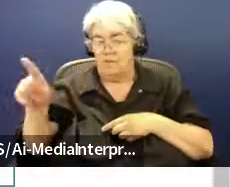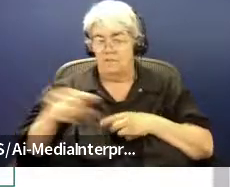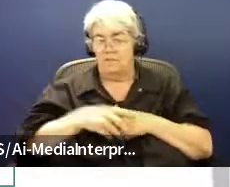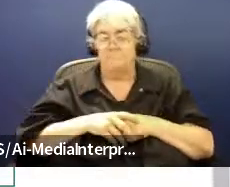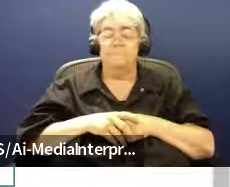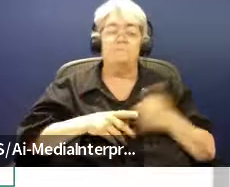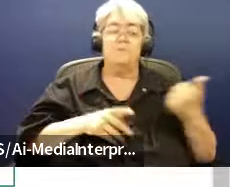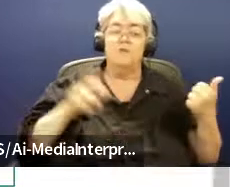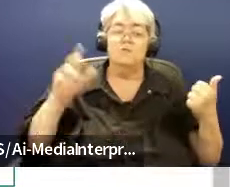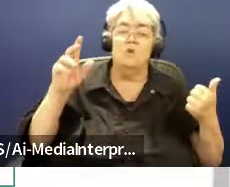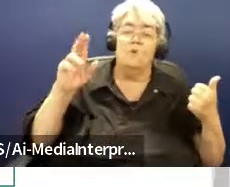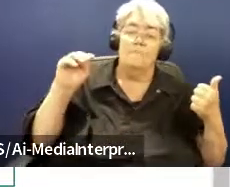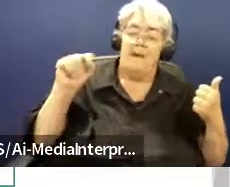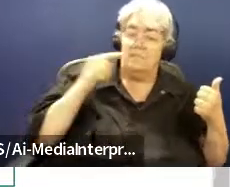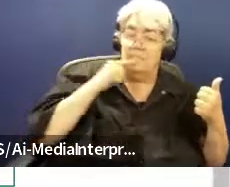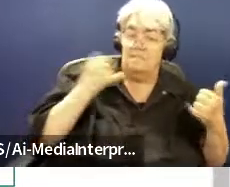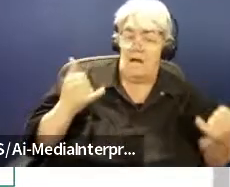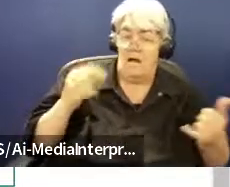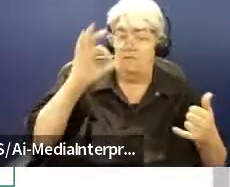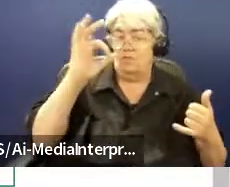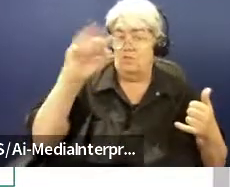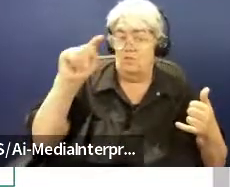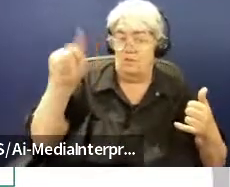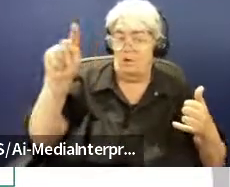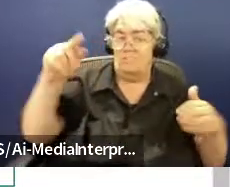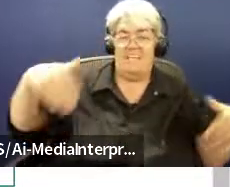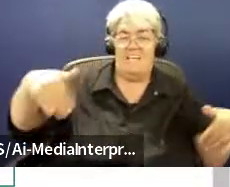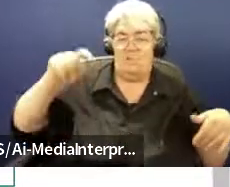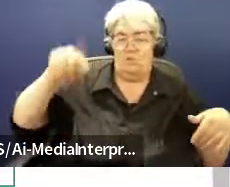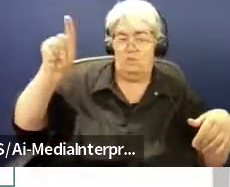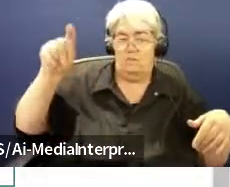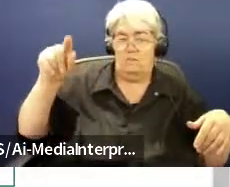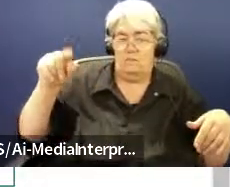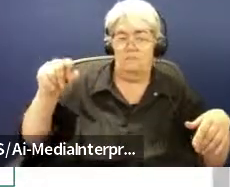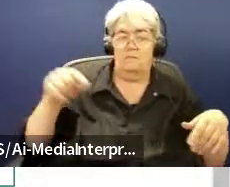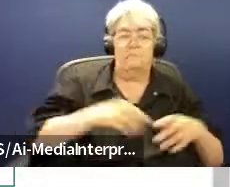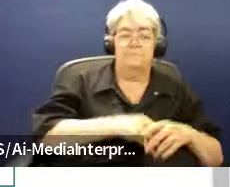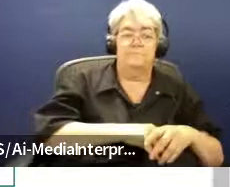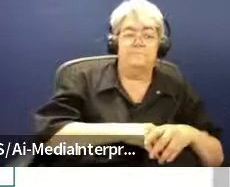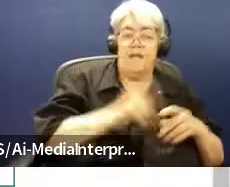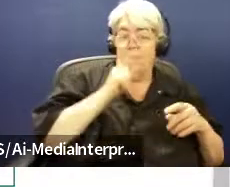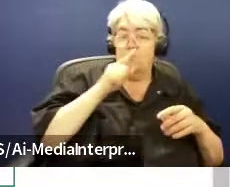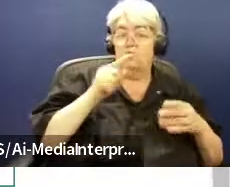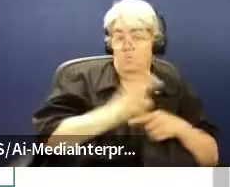Link, which events would you like to attend? You must select at least one event, however you may select